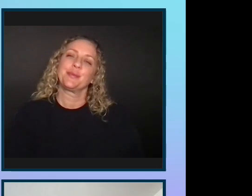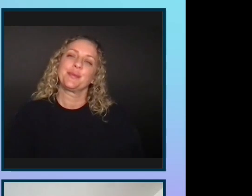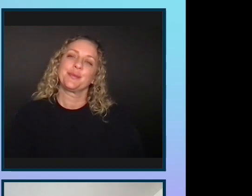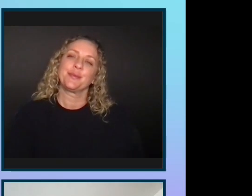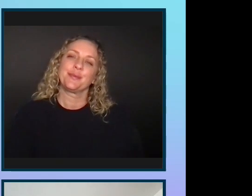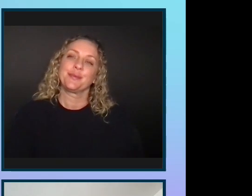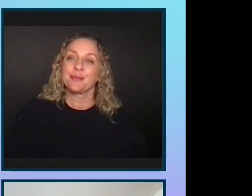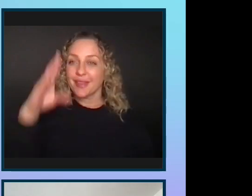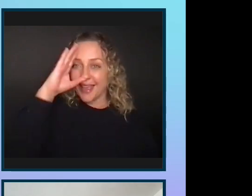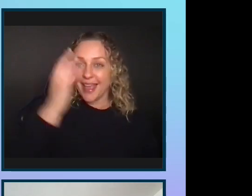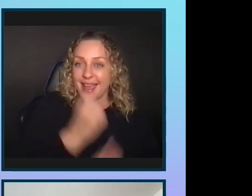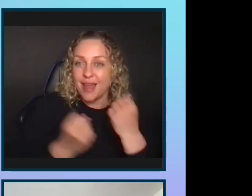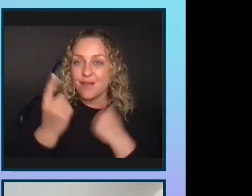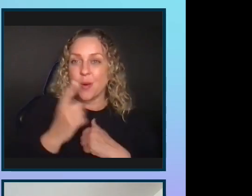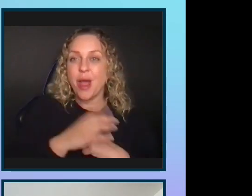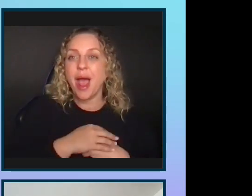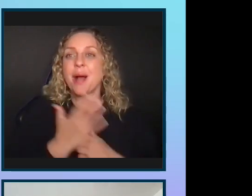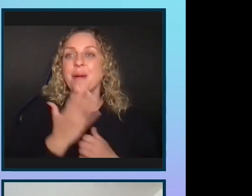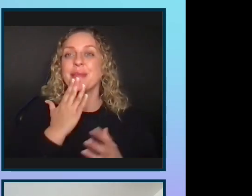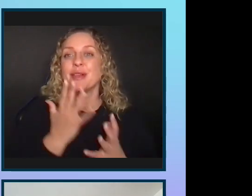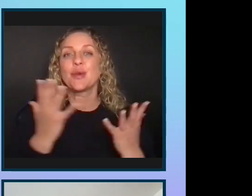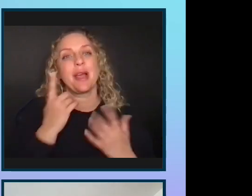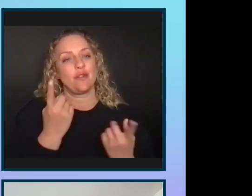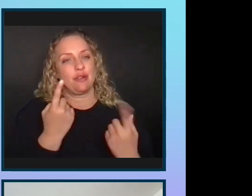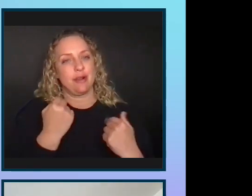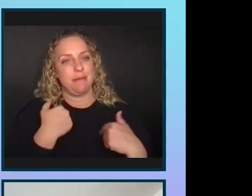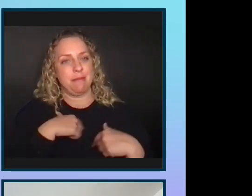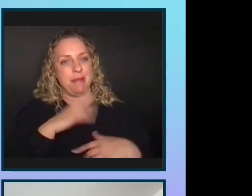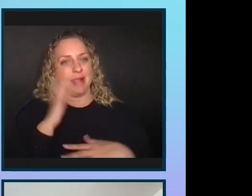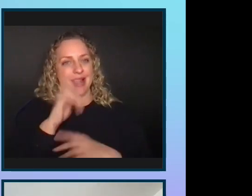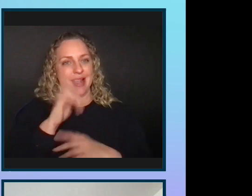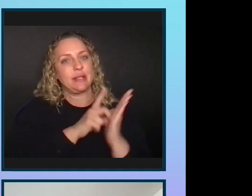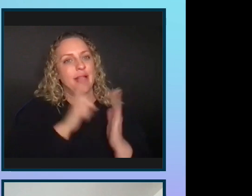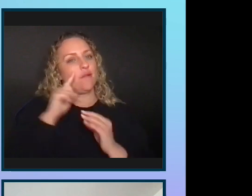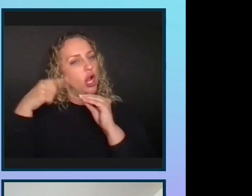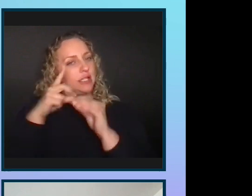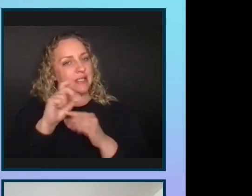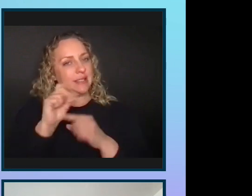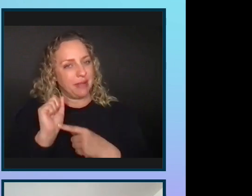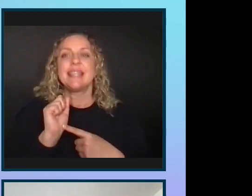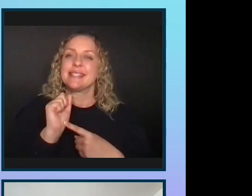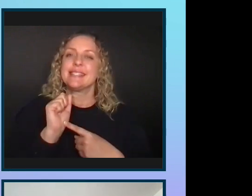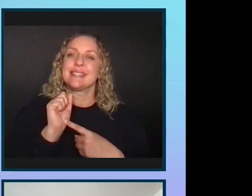Hi everyone, thank you so much for attending my talk about designing for cognitive disabilities, I'm a big fan of Axe-Con,